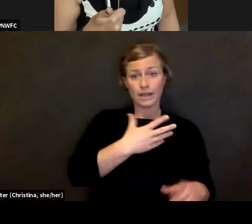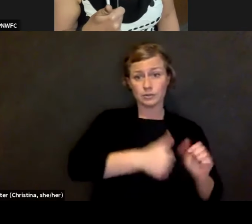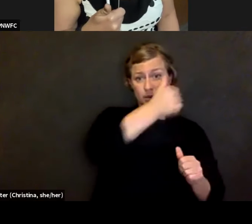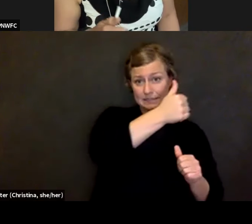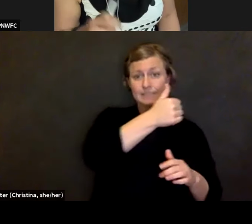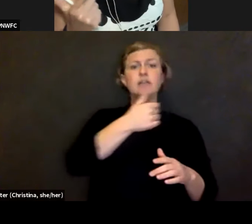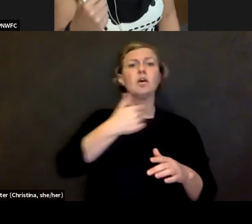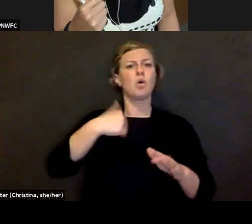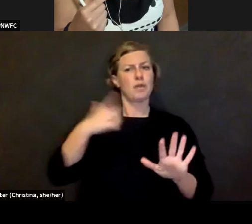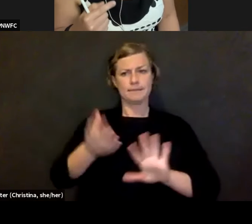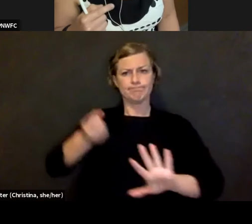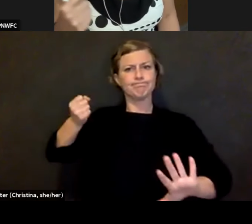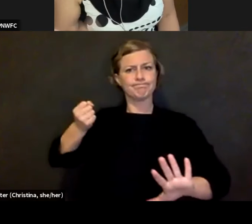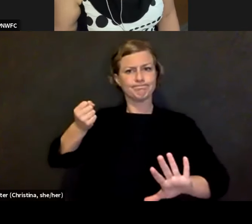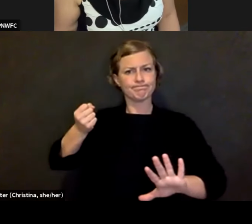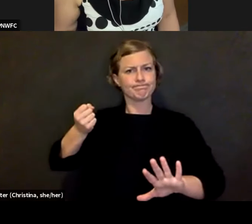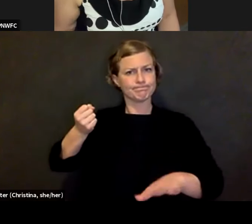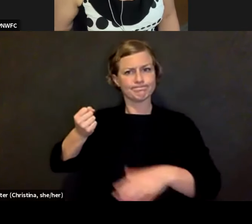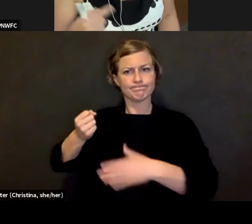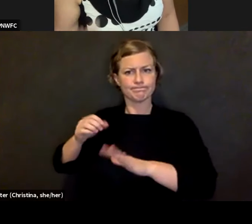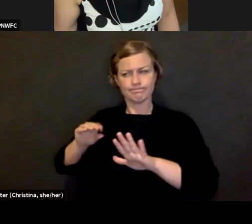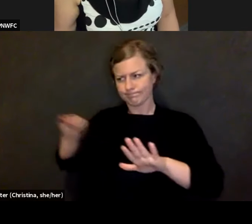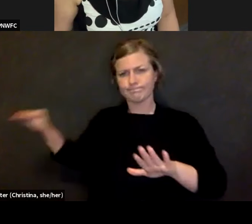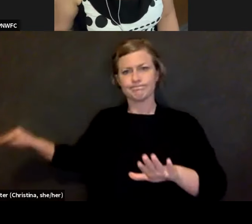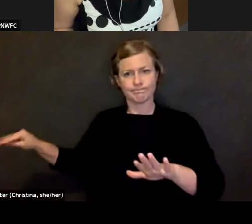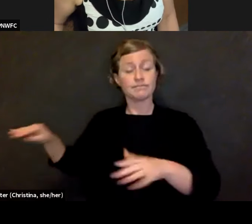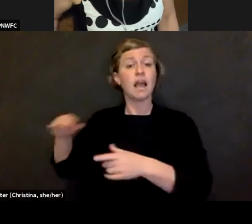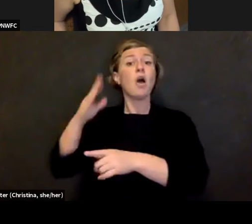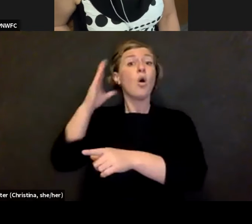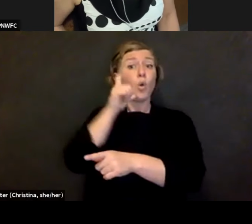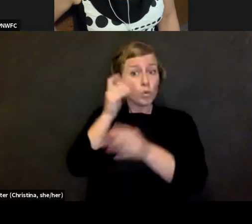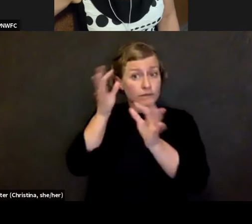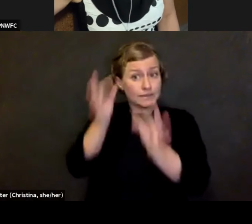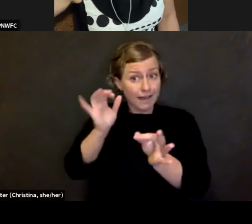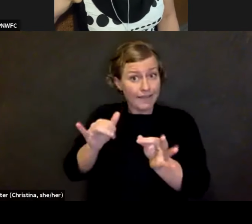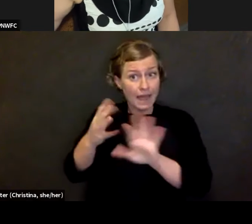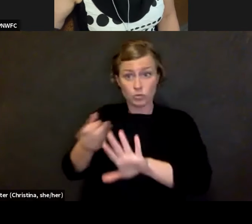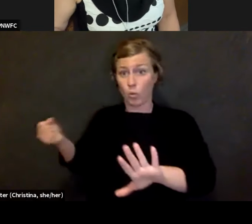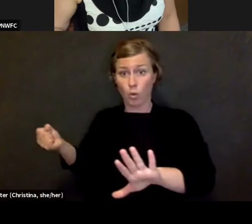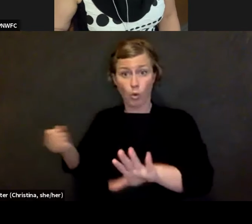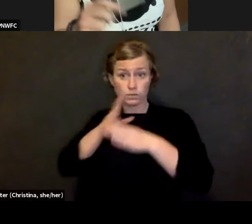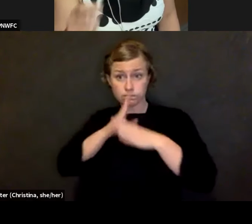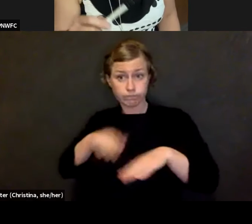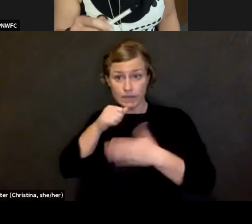the topic of racism and white supremacy in our organization and this is a message that has come from our